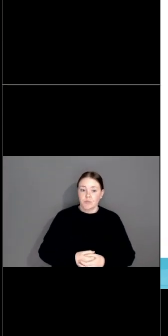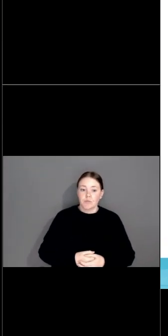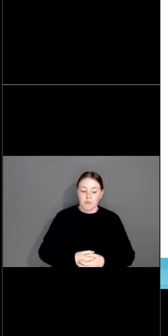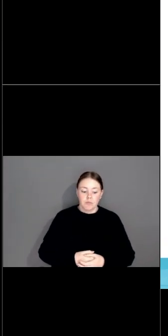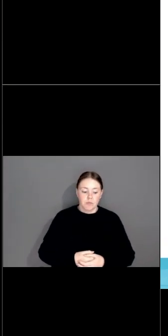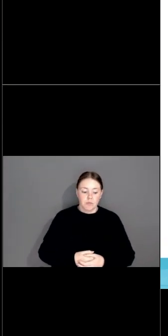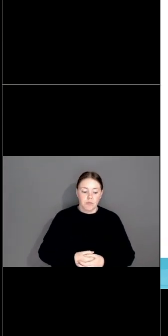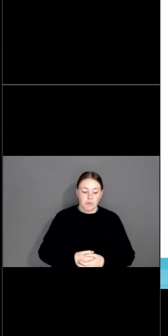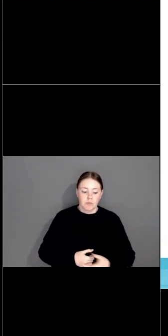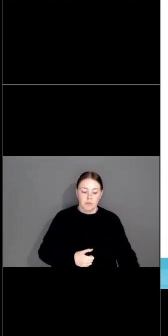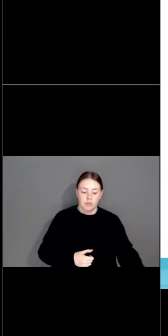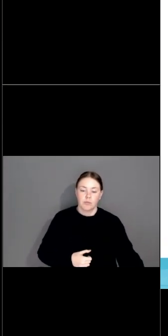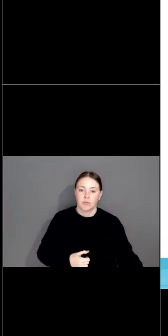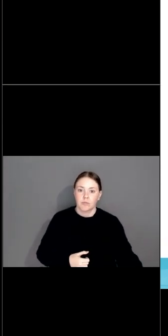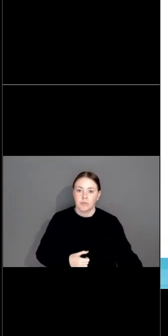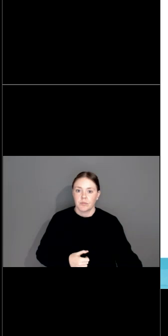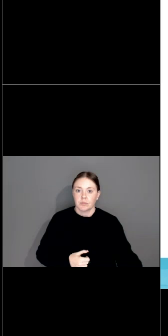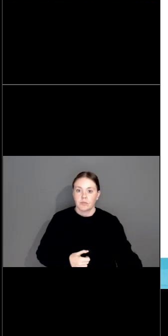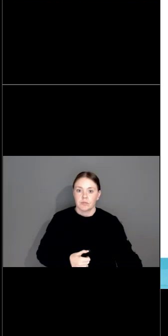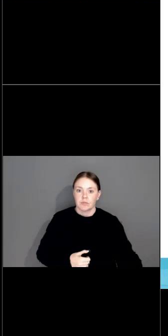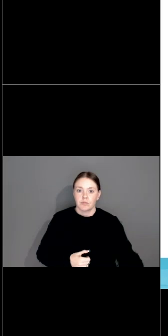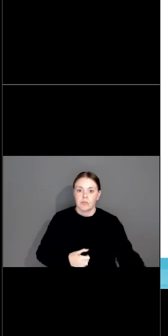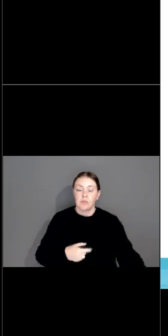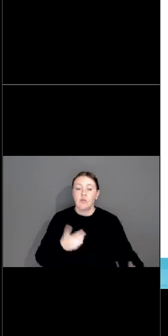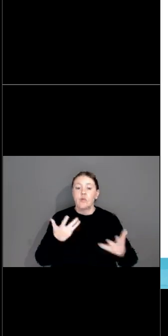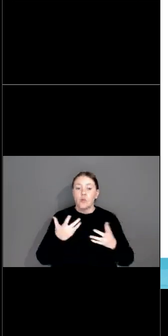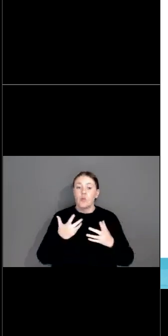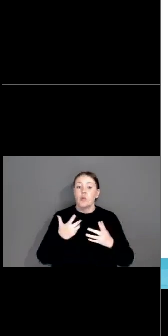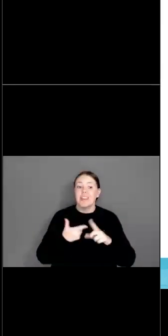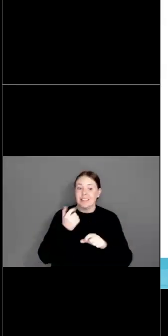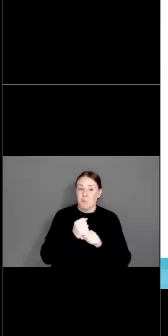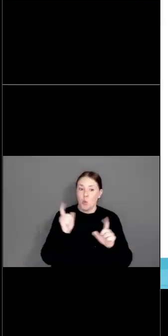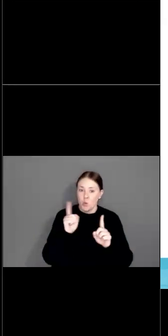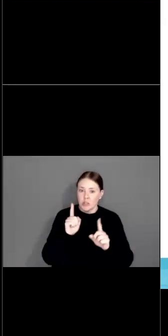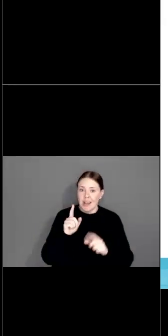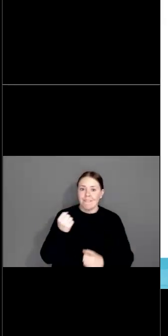who were in a relationship for 11 months um the event so you'll see I'm going to use language